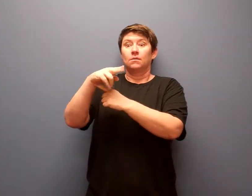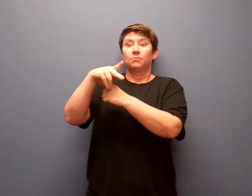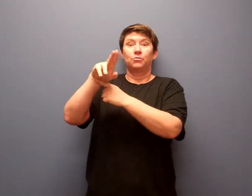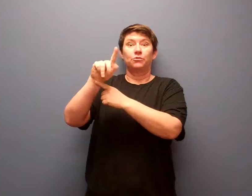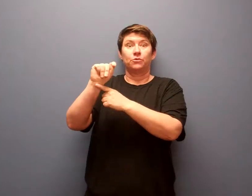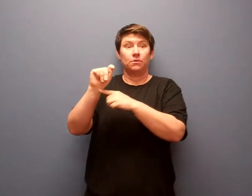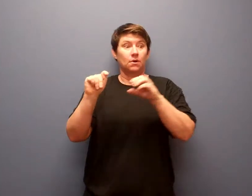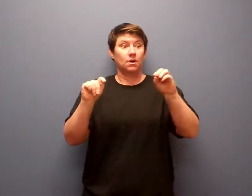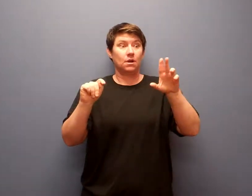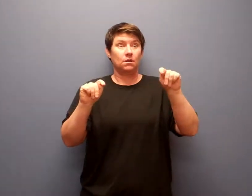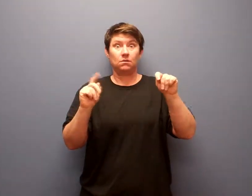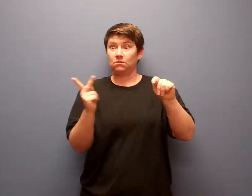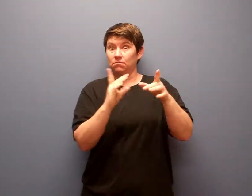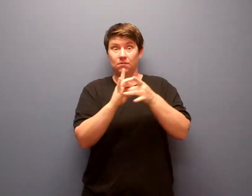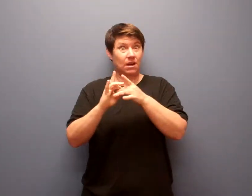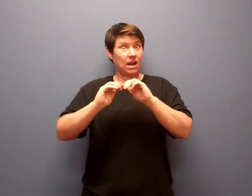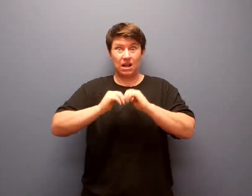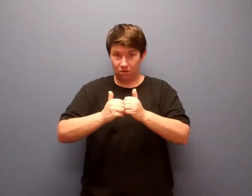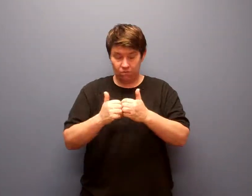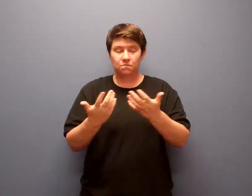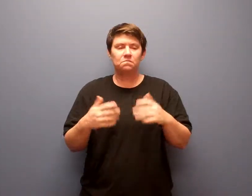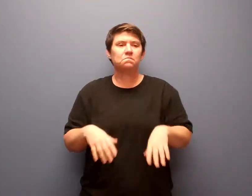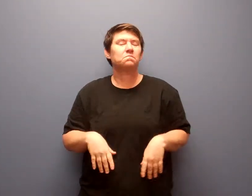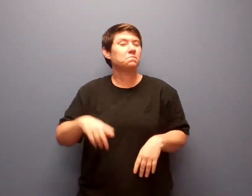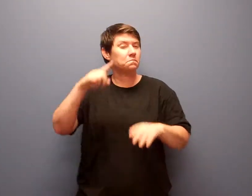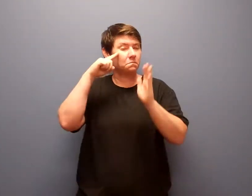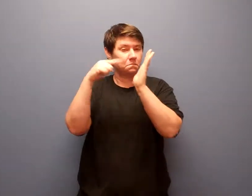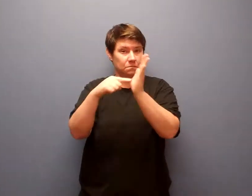Now I will explain how input and output are related.